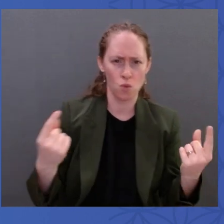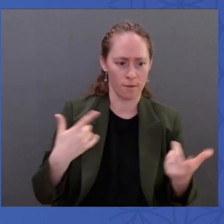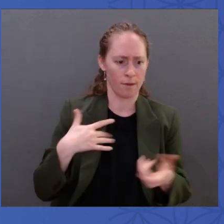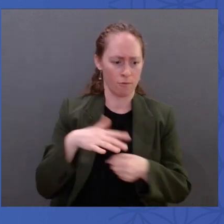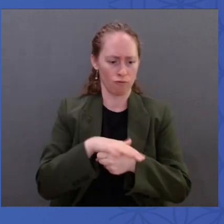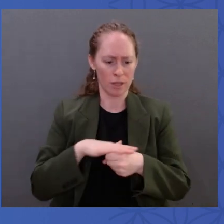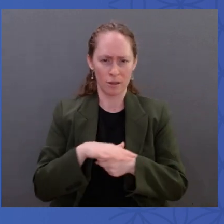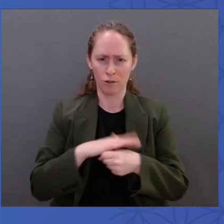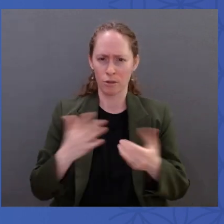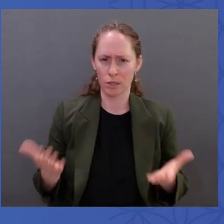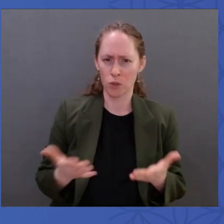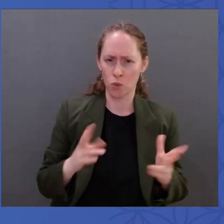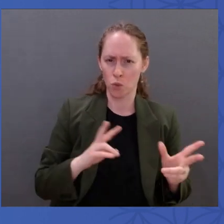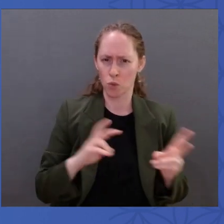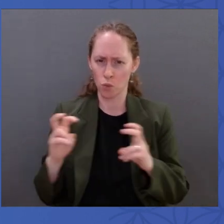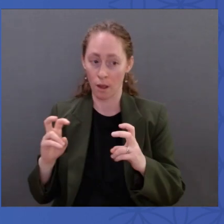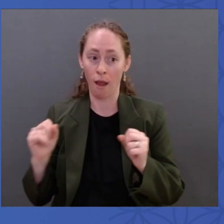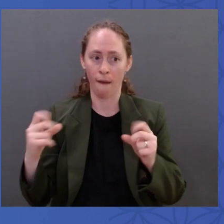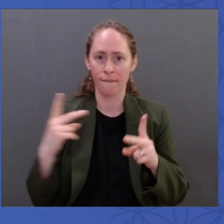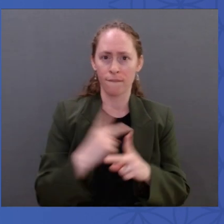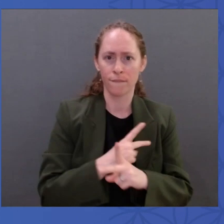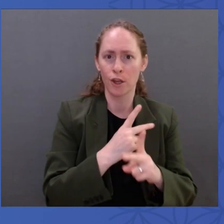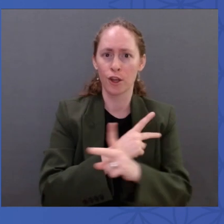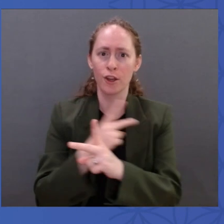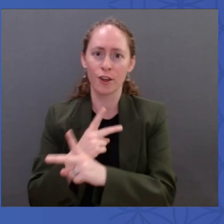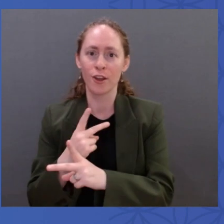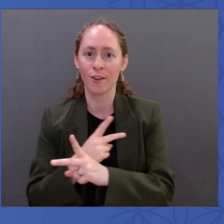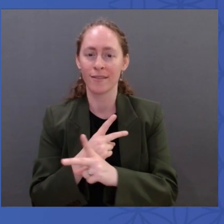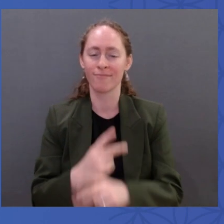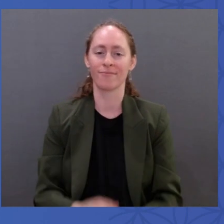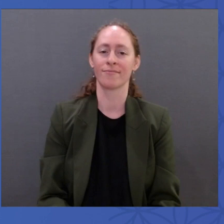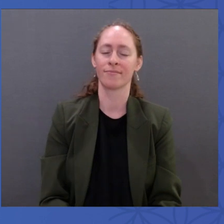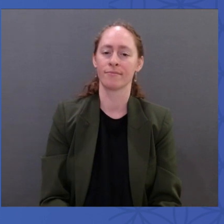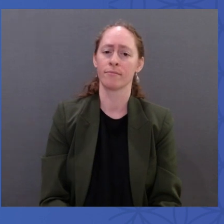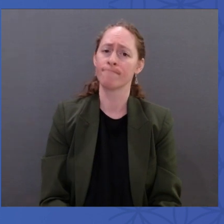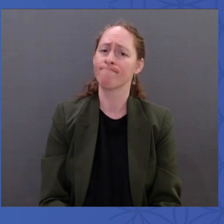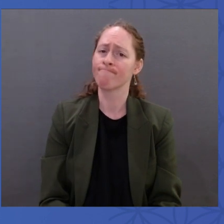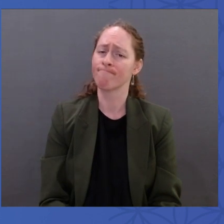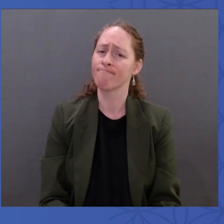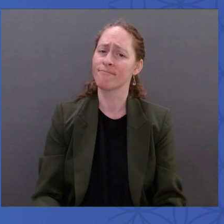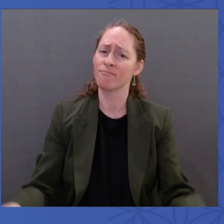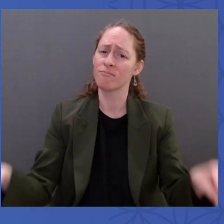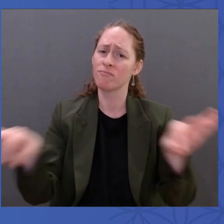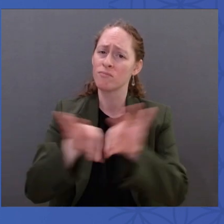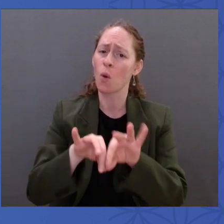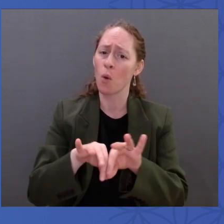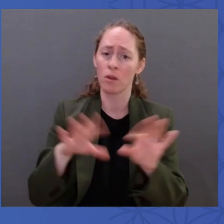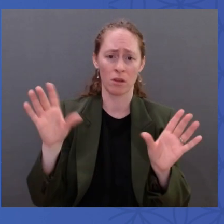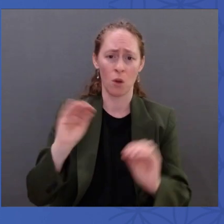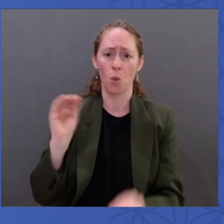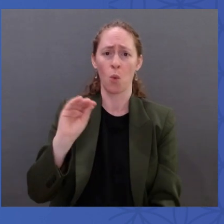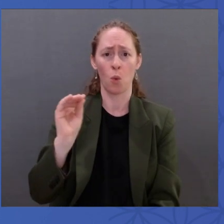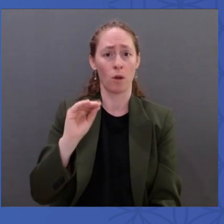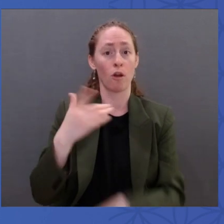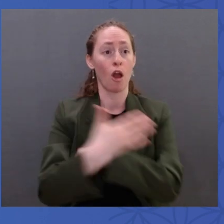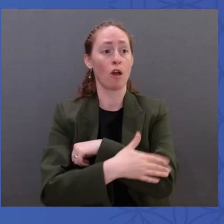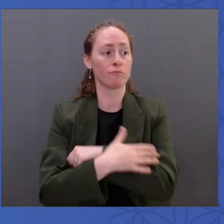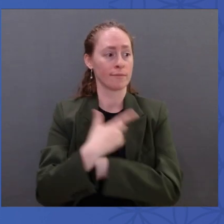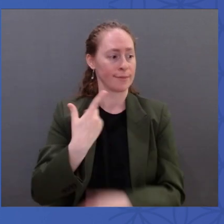which no one can address on such issues of global scope, such as supply chains, diversification and resilience.